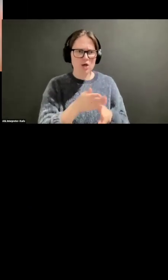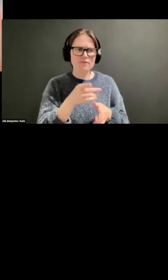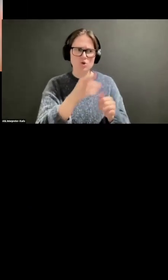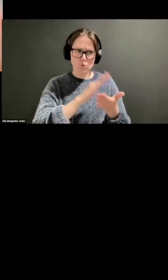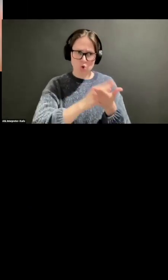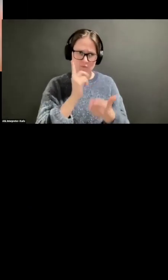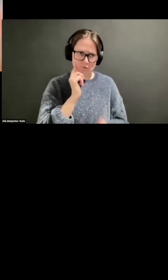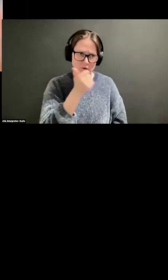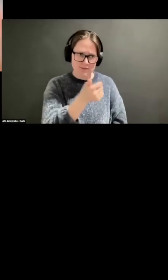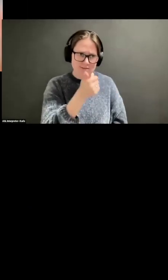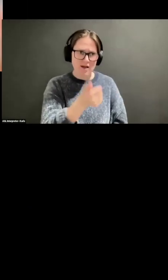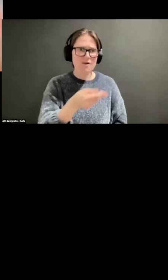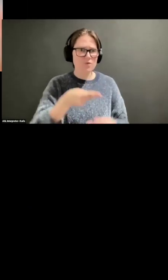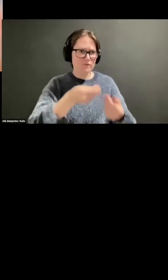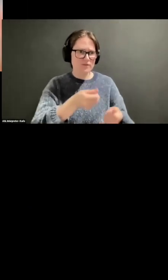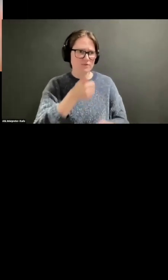and how I was going to take care of this baby.